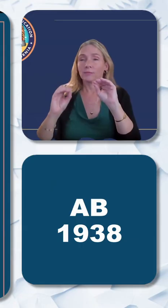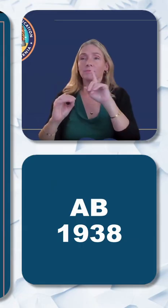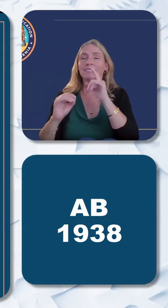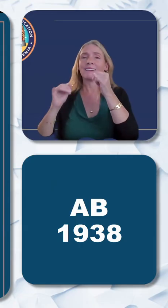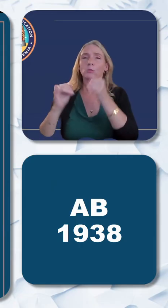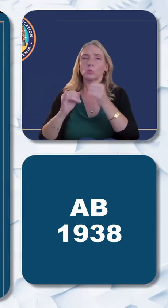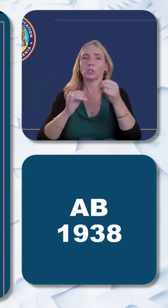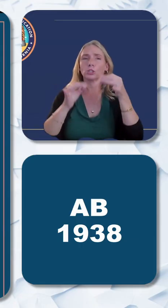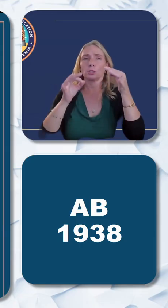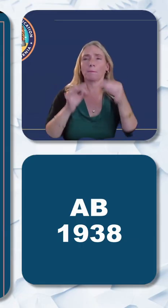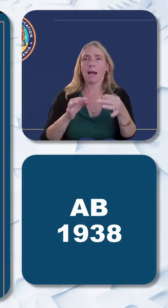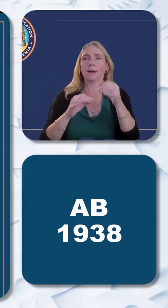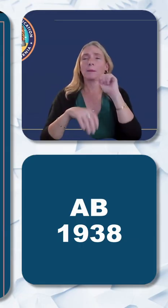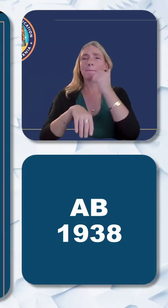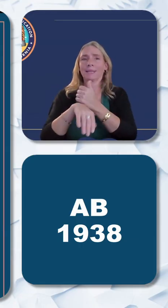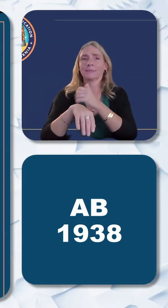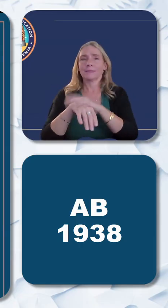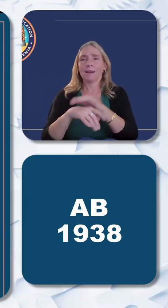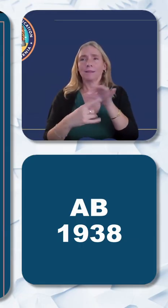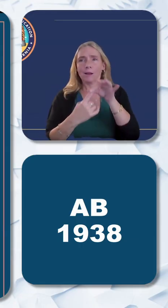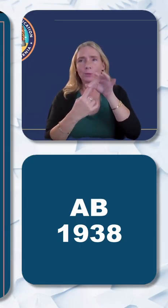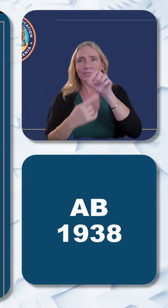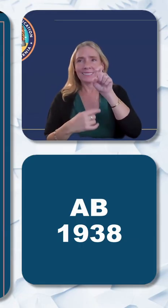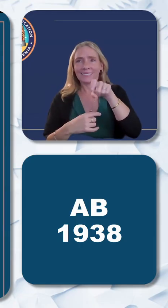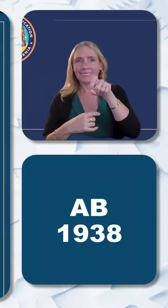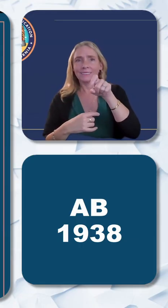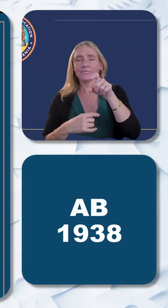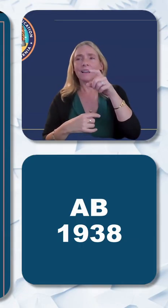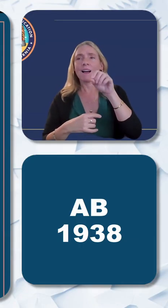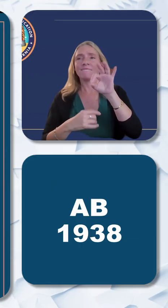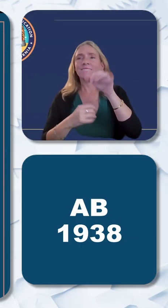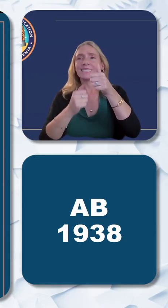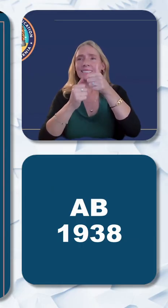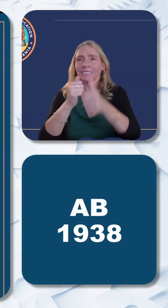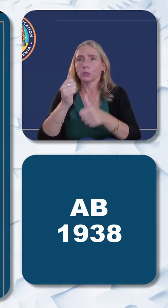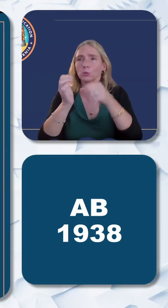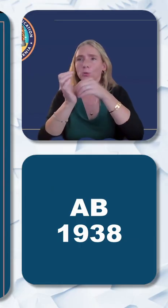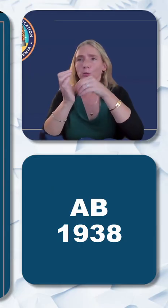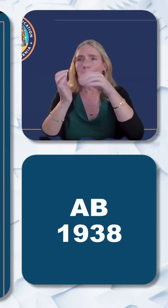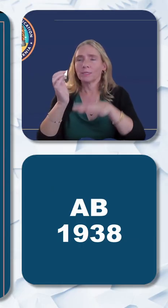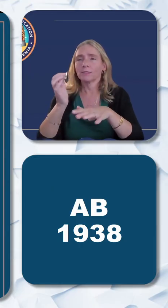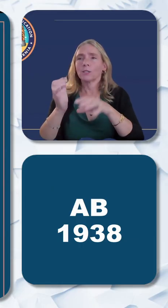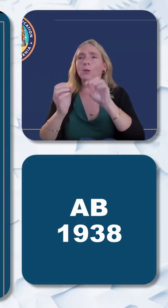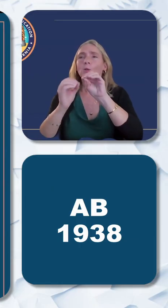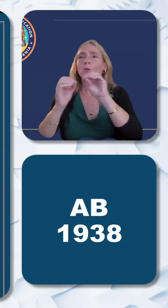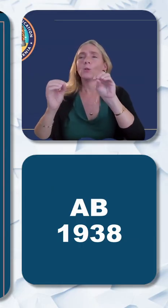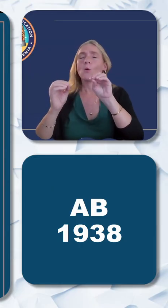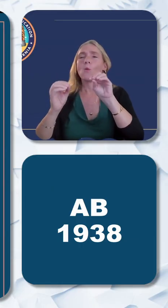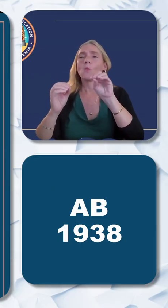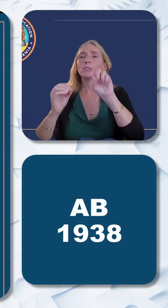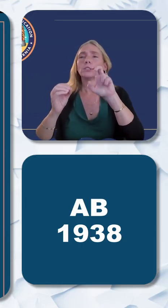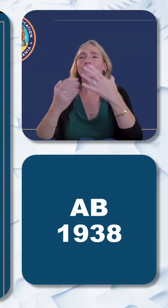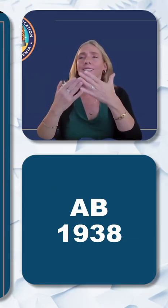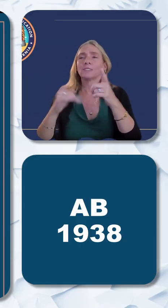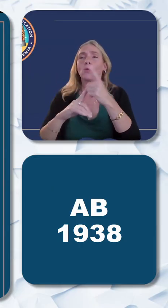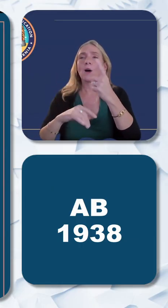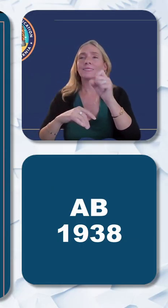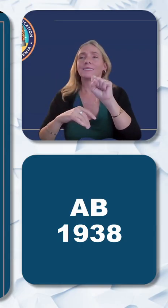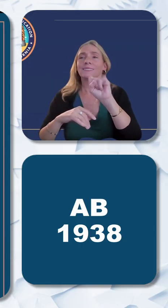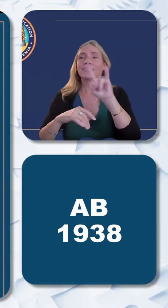So, FAPE is Individually determined based on the unique needs of each student.